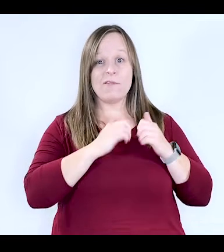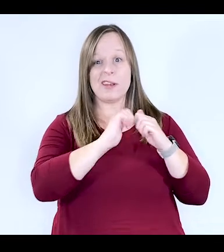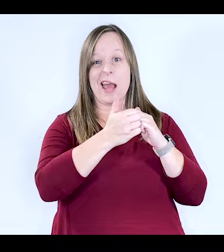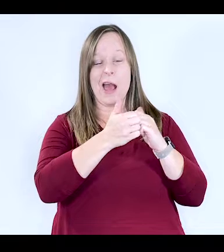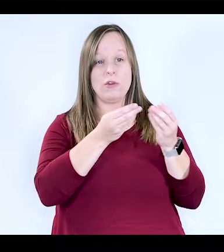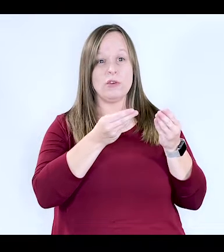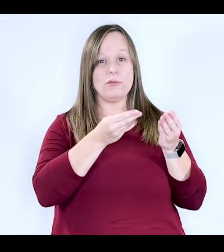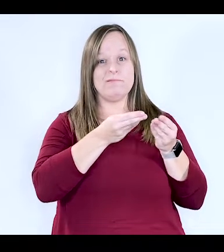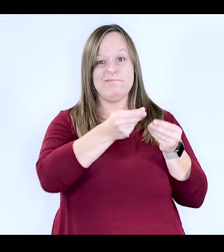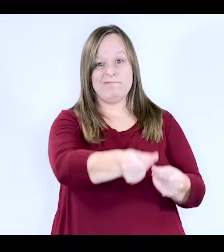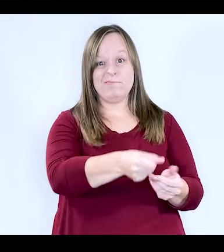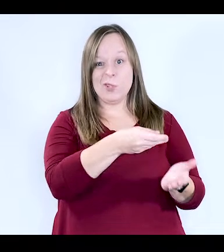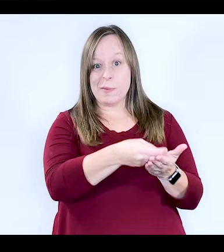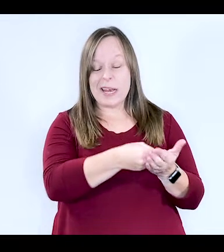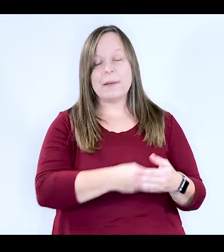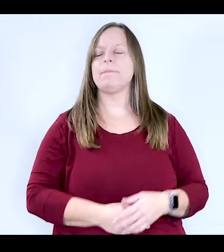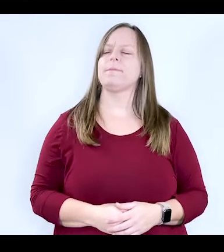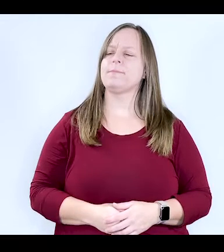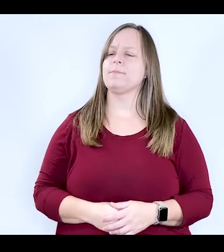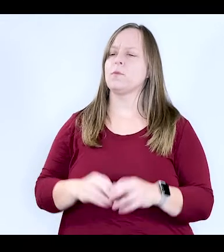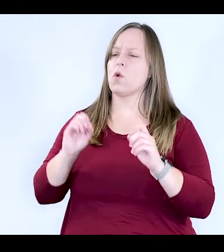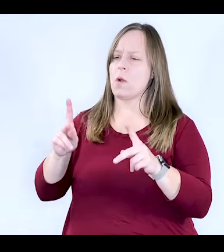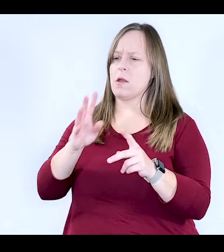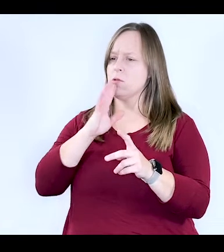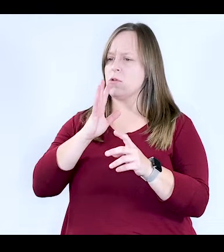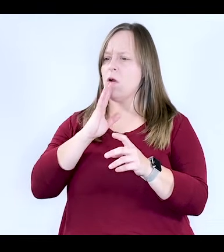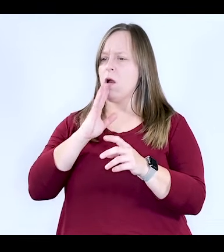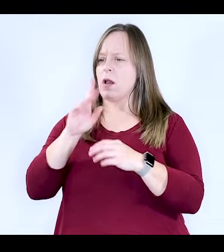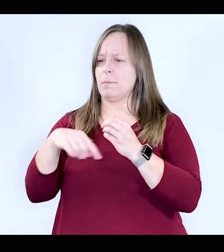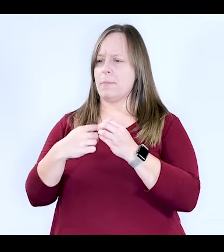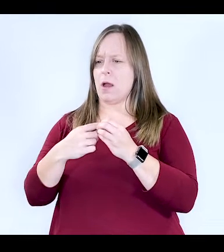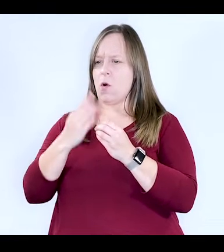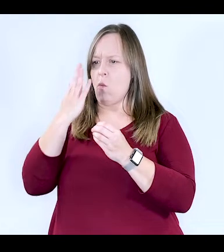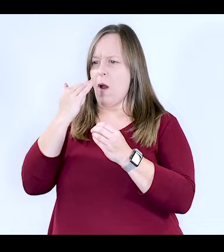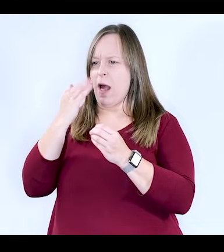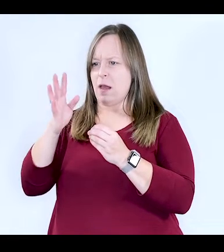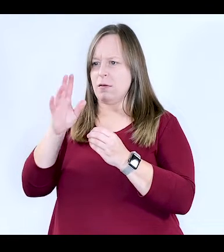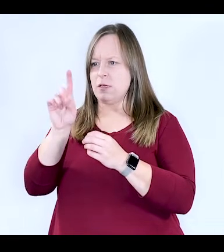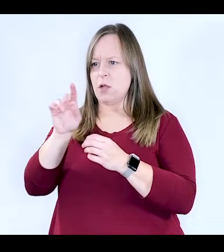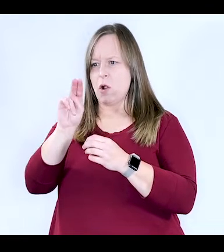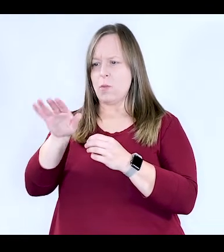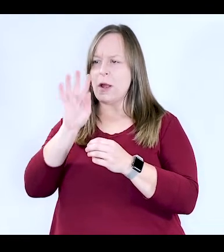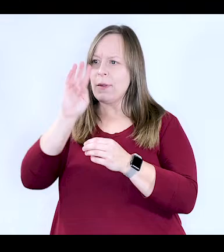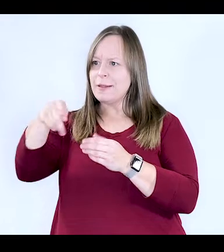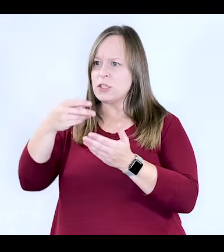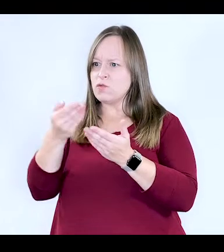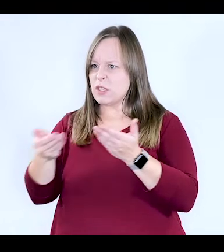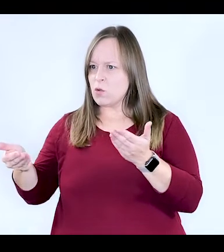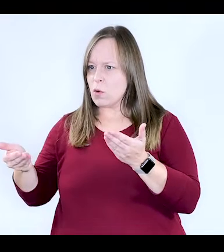and how you spend your money. So talk to us a little bit about why DRNY created this resource.